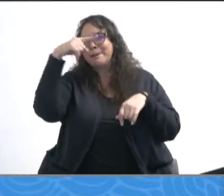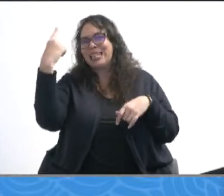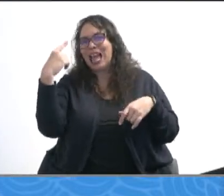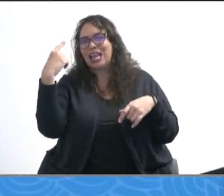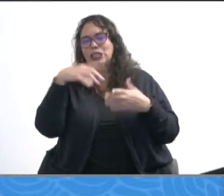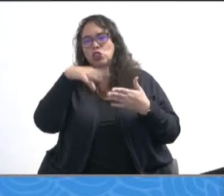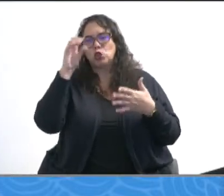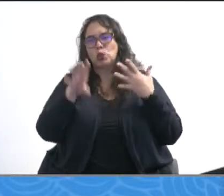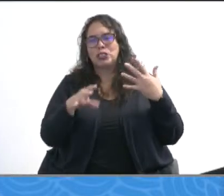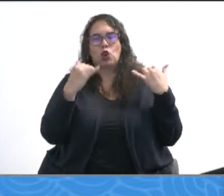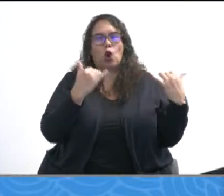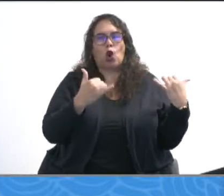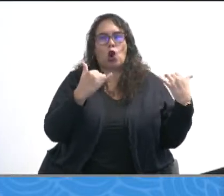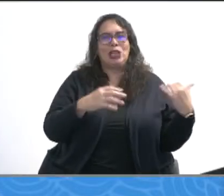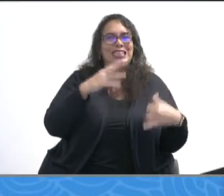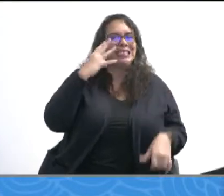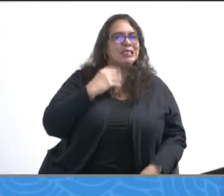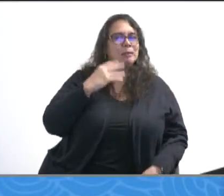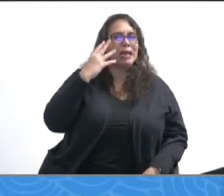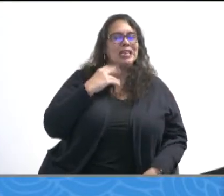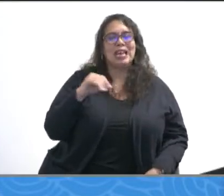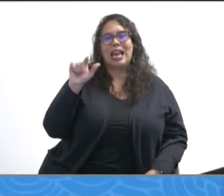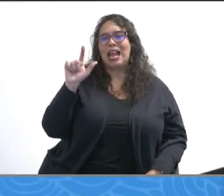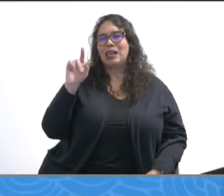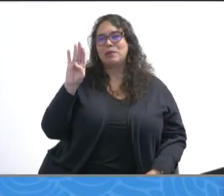and experiencing in LBUSD.